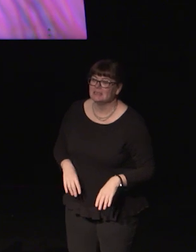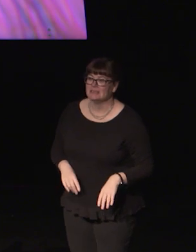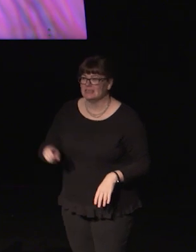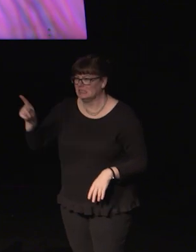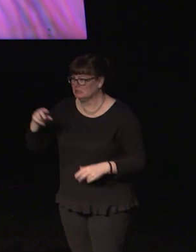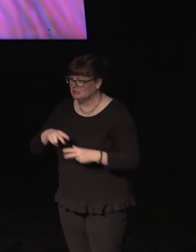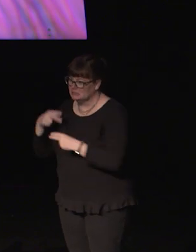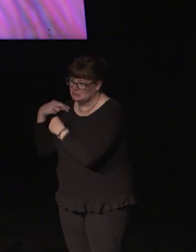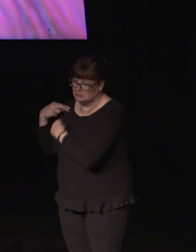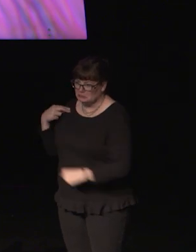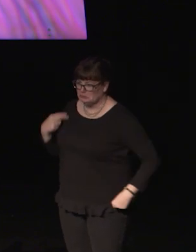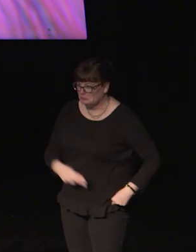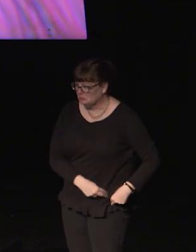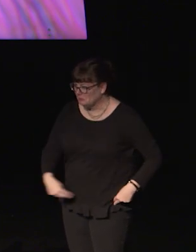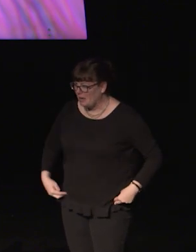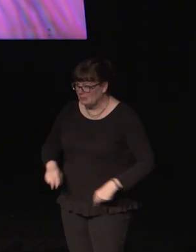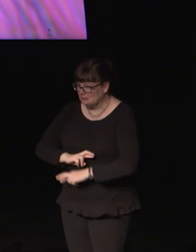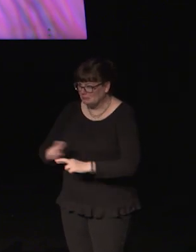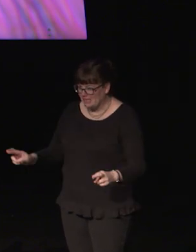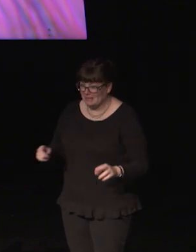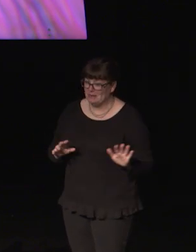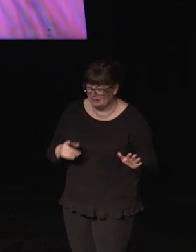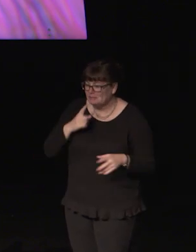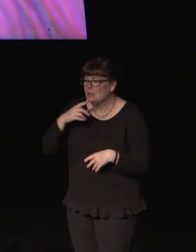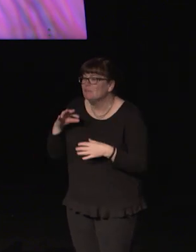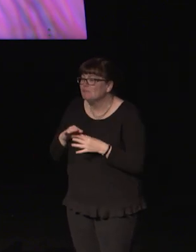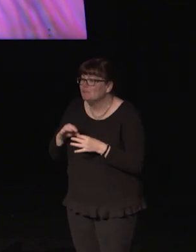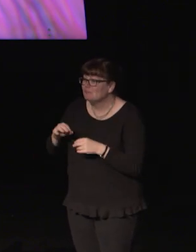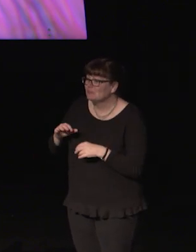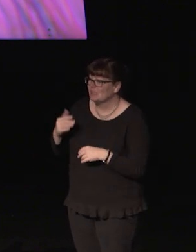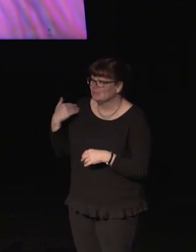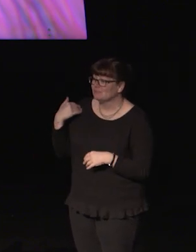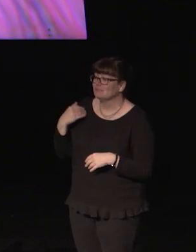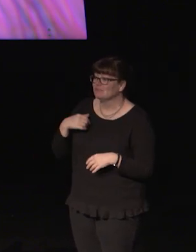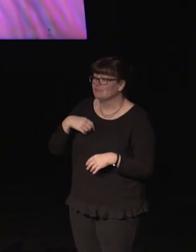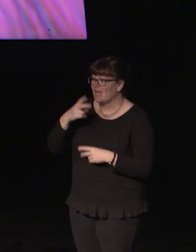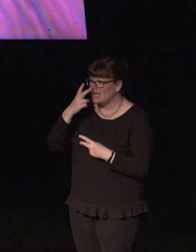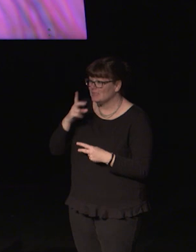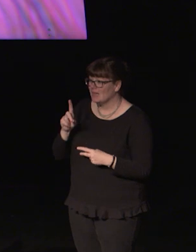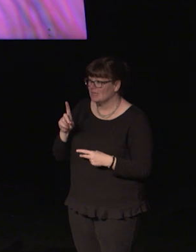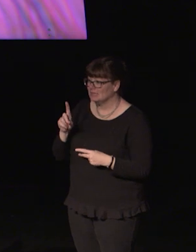But I... like I said earlier, I saw the dev kit for the DK2 Oculus Rift.